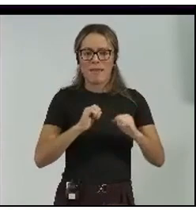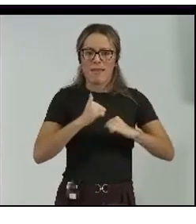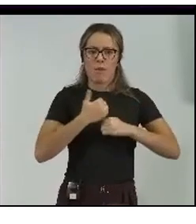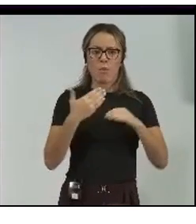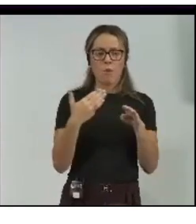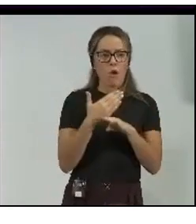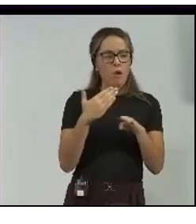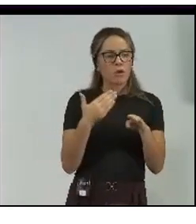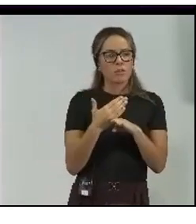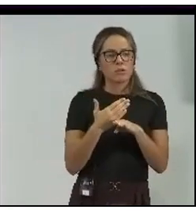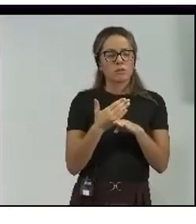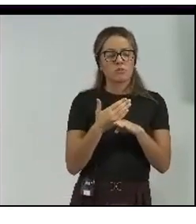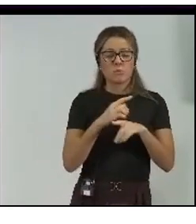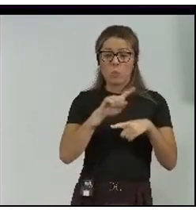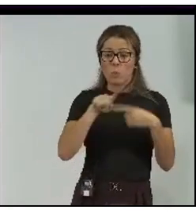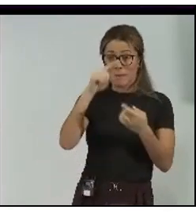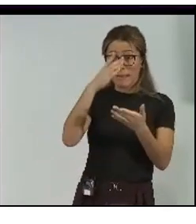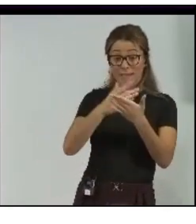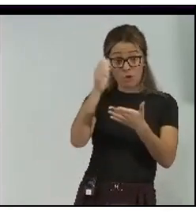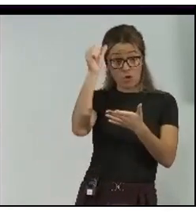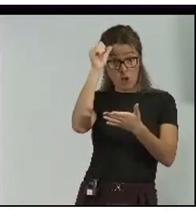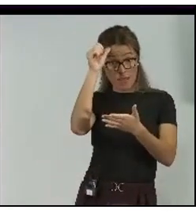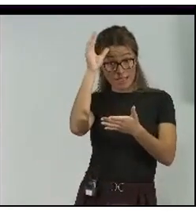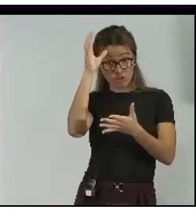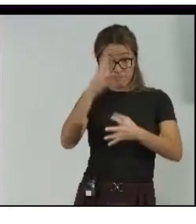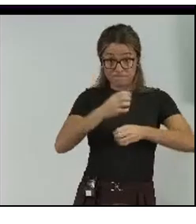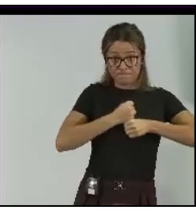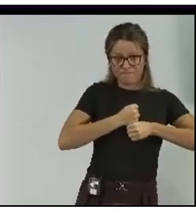we believe any knowledge should actually be shared and there's no point in holding it.